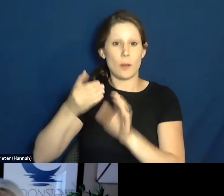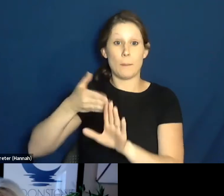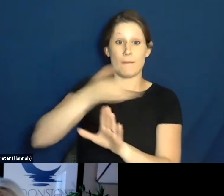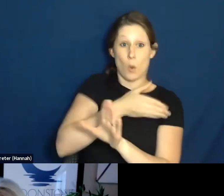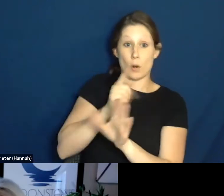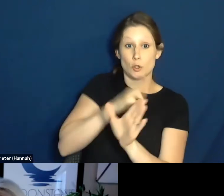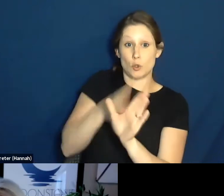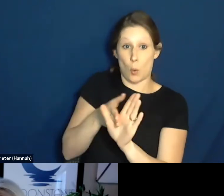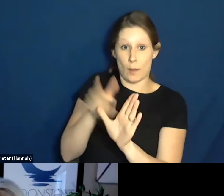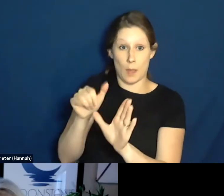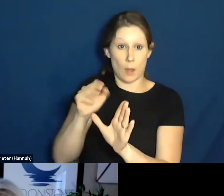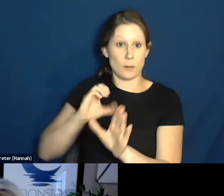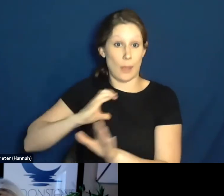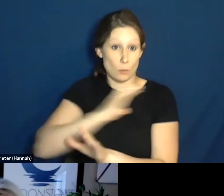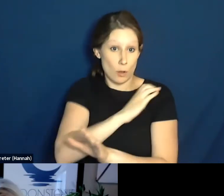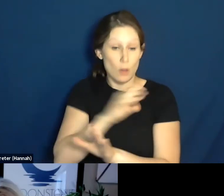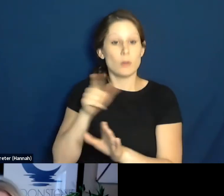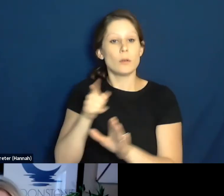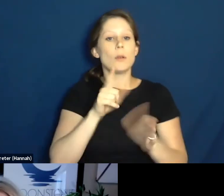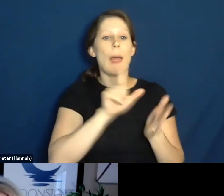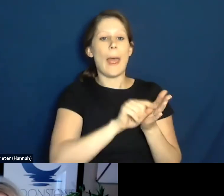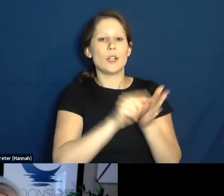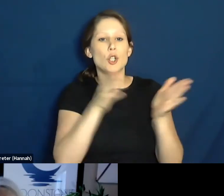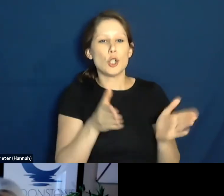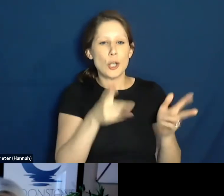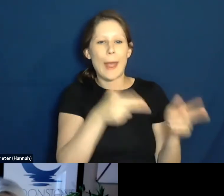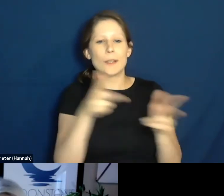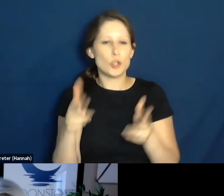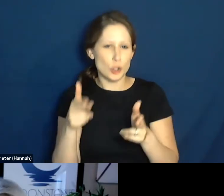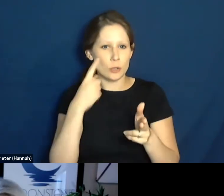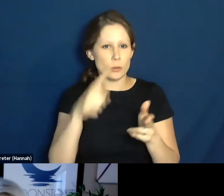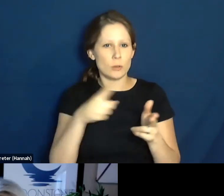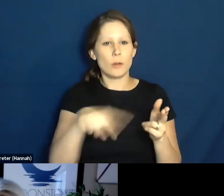he was the editor of a publication on fund raising events, for non-profits,